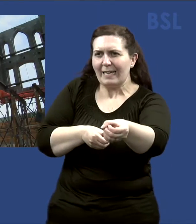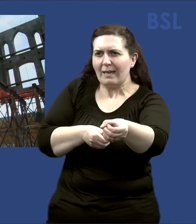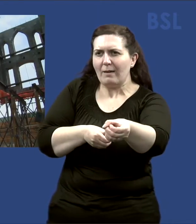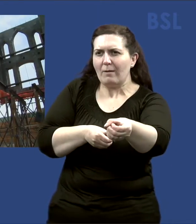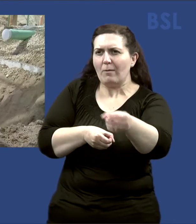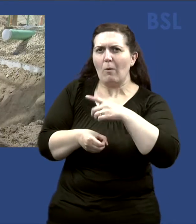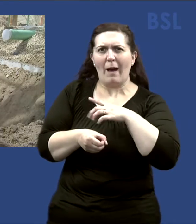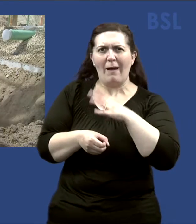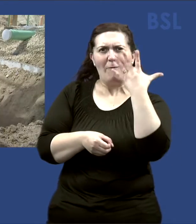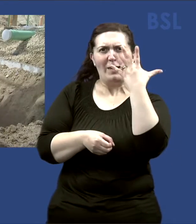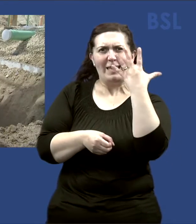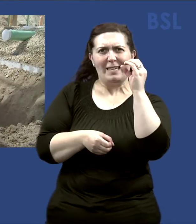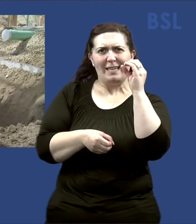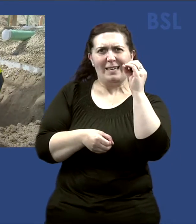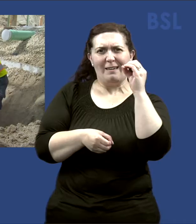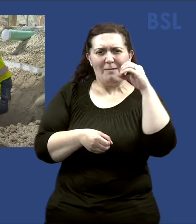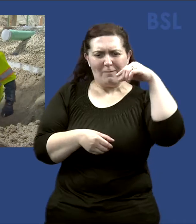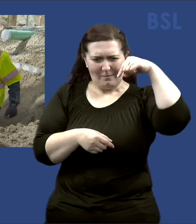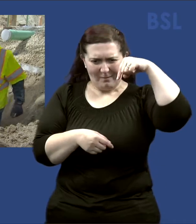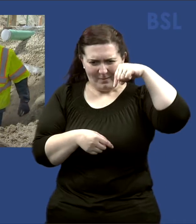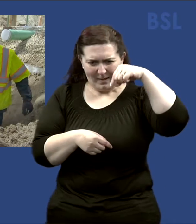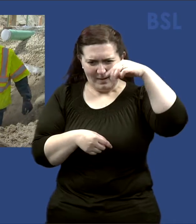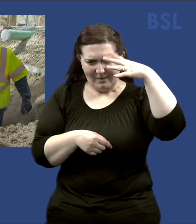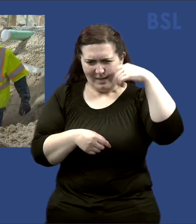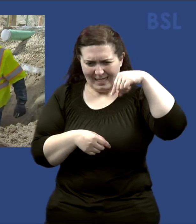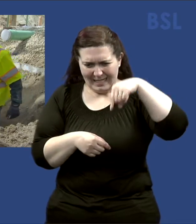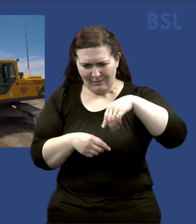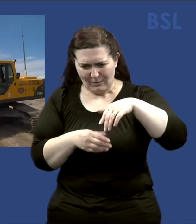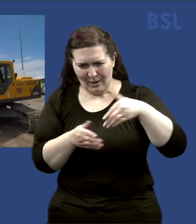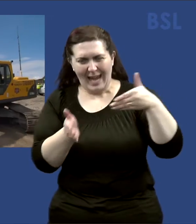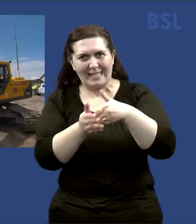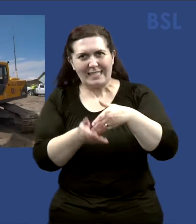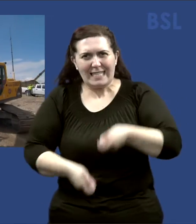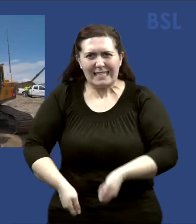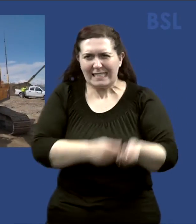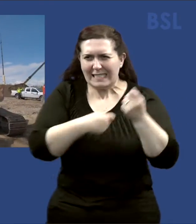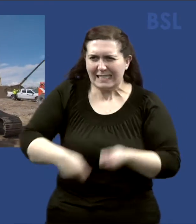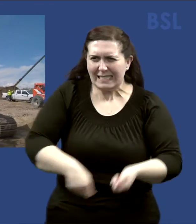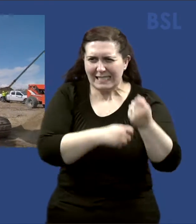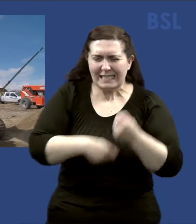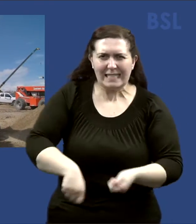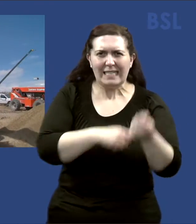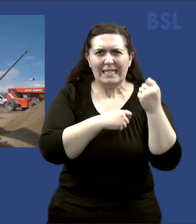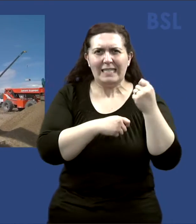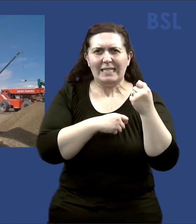Because the water table is only 15 feet down. And we went 40 feet down and, so,